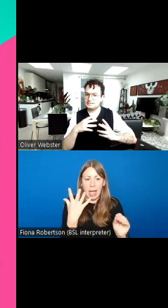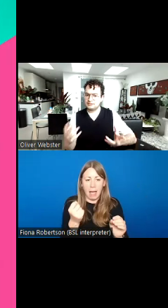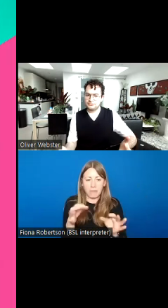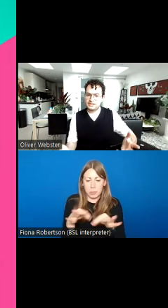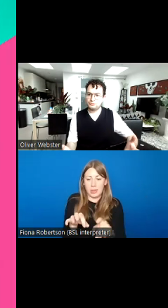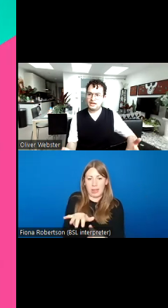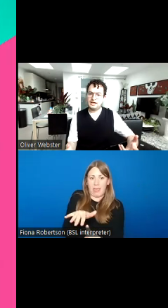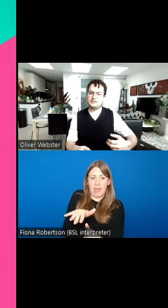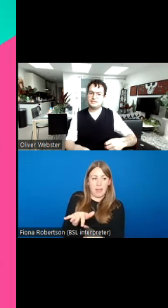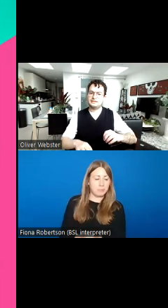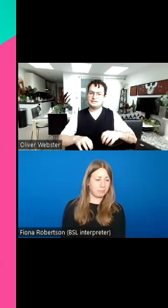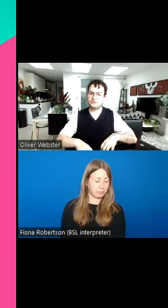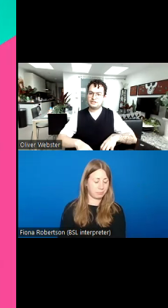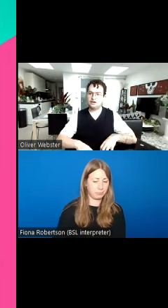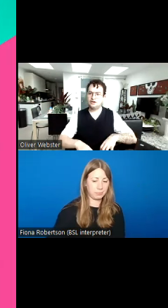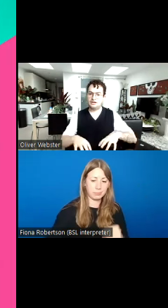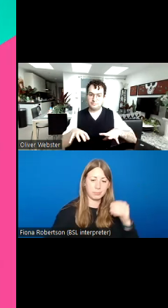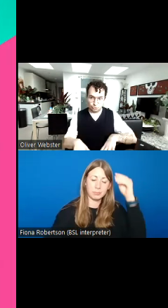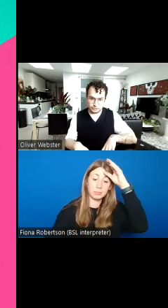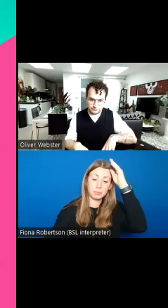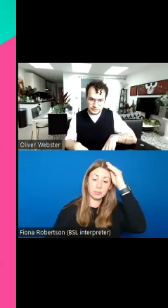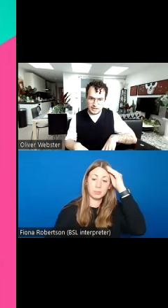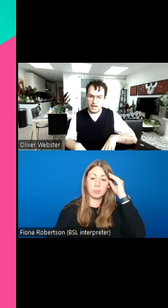something where the lyrics are important,